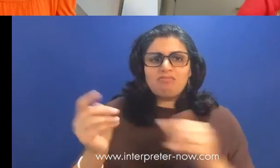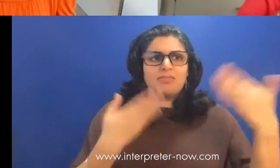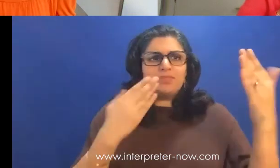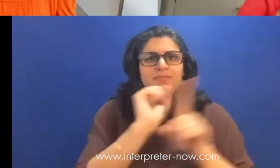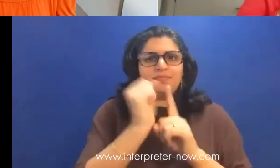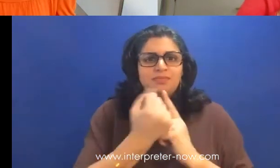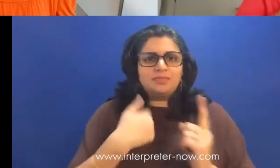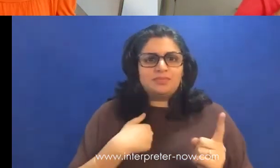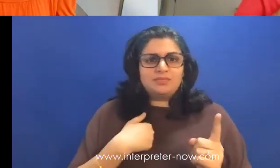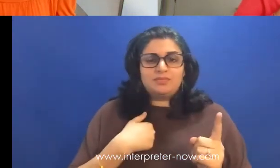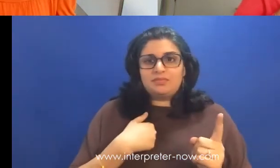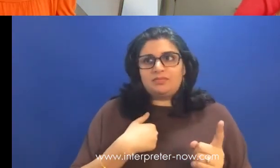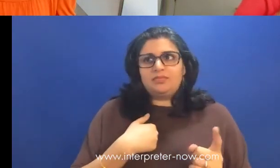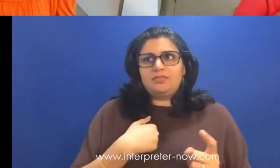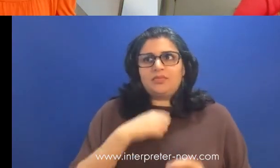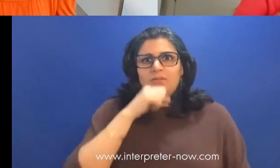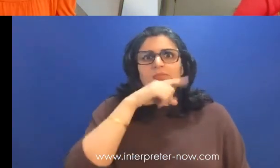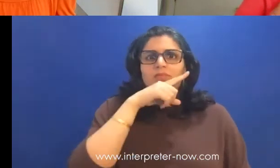behaved in a way that I feel ashamed.